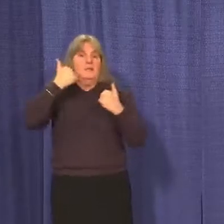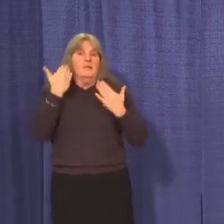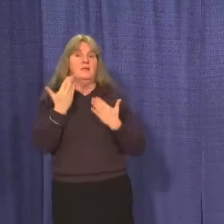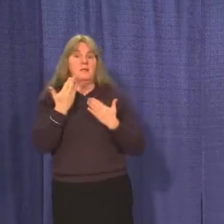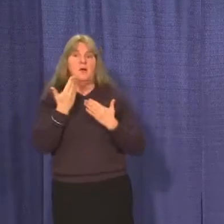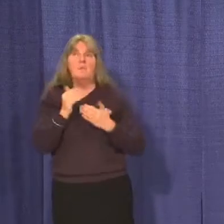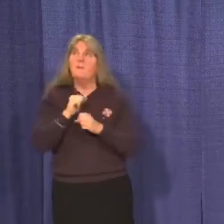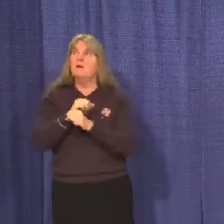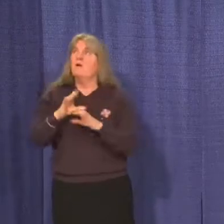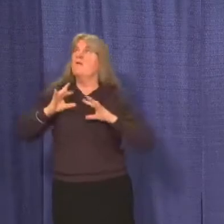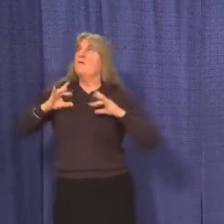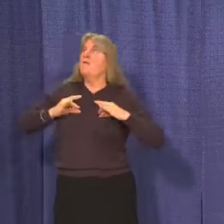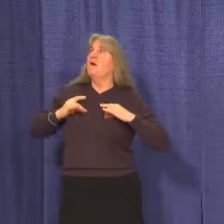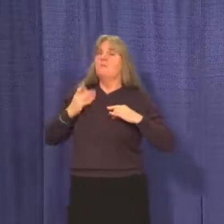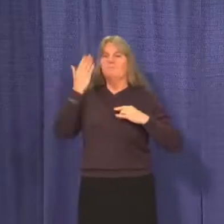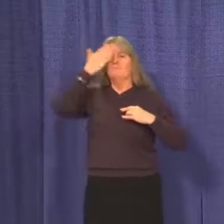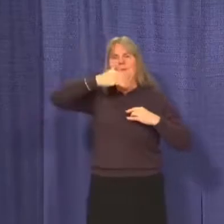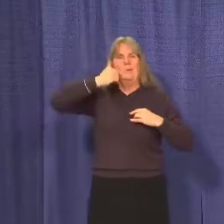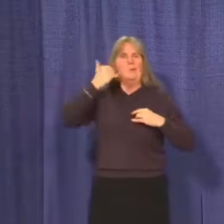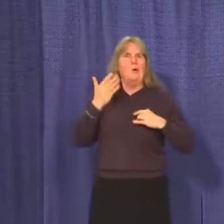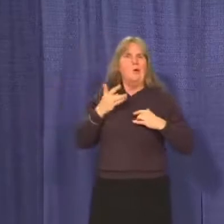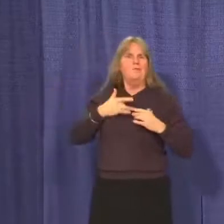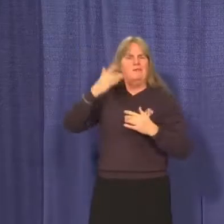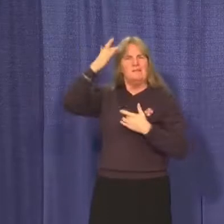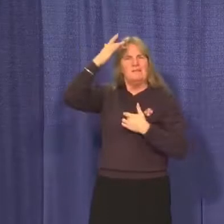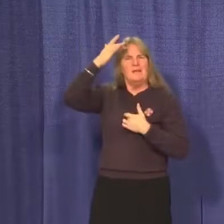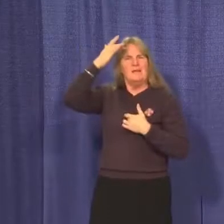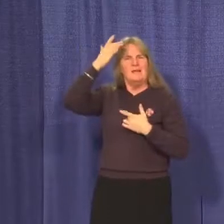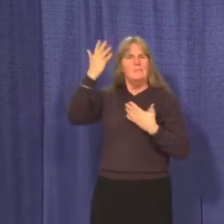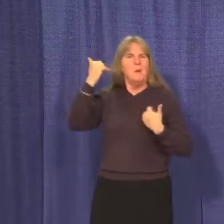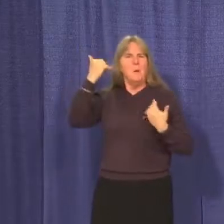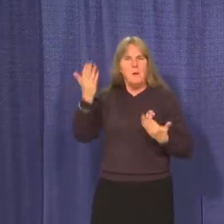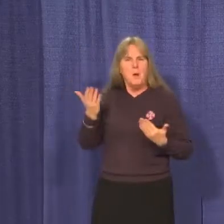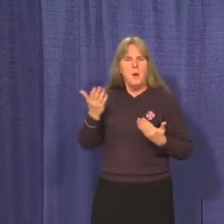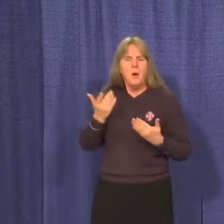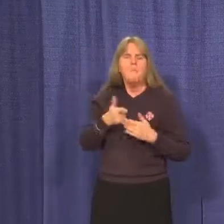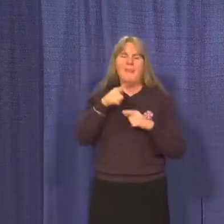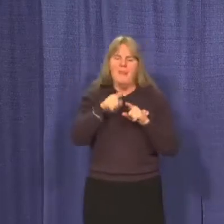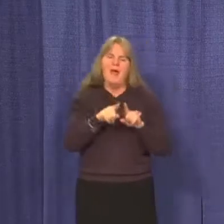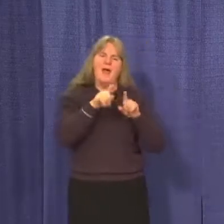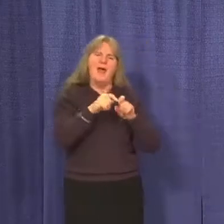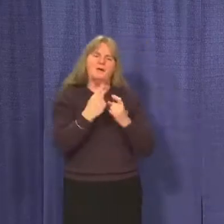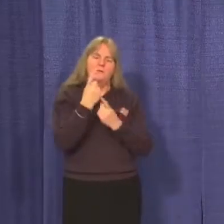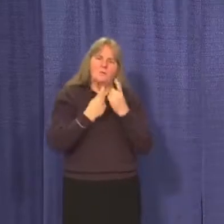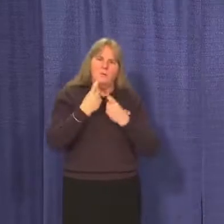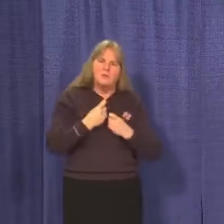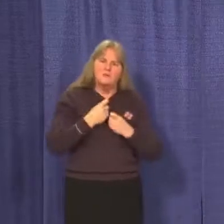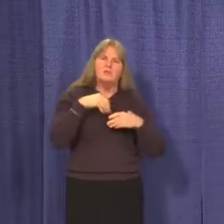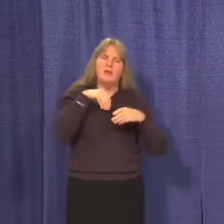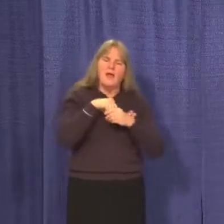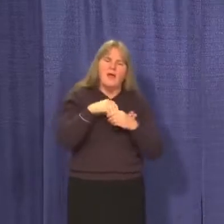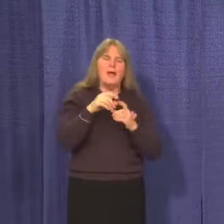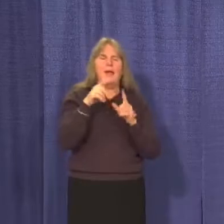COVID-19 and then match that to any symptoms you may have had in the past using a questionnaire.